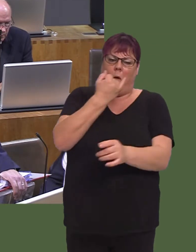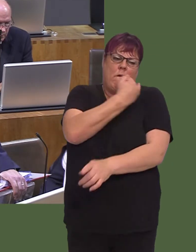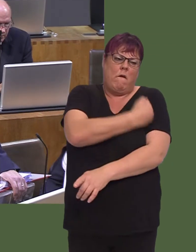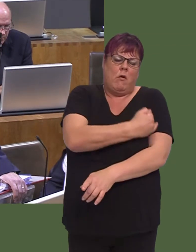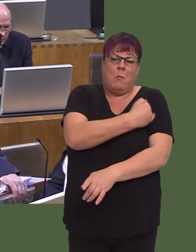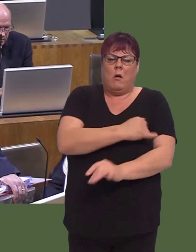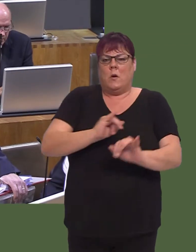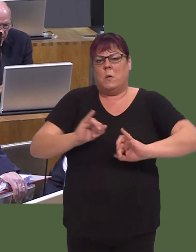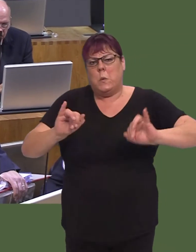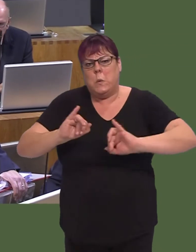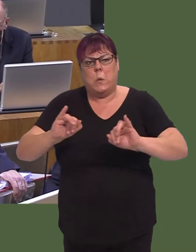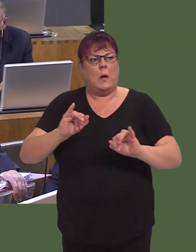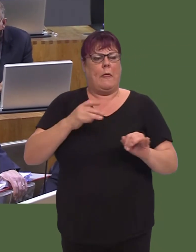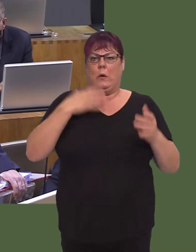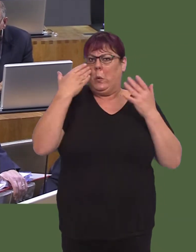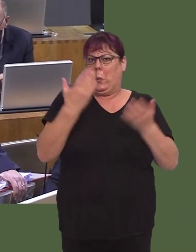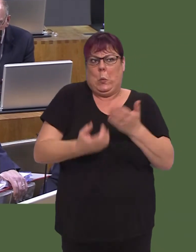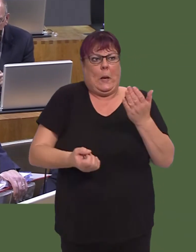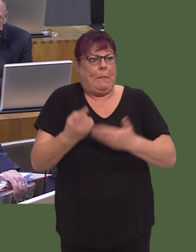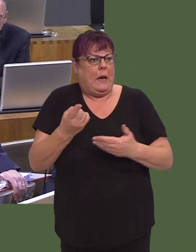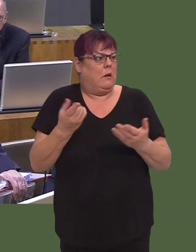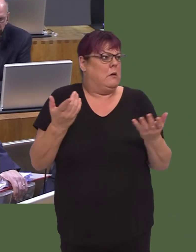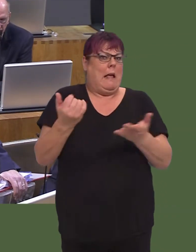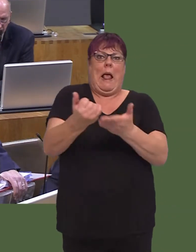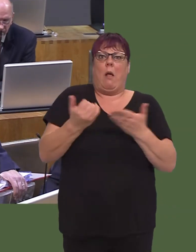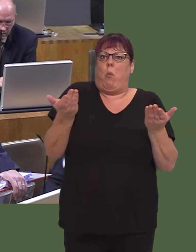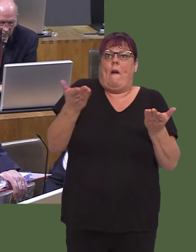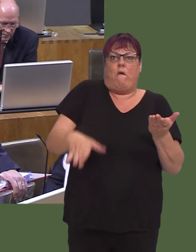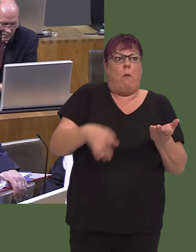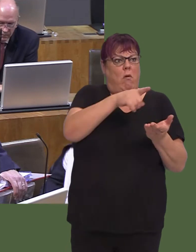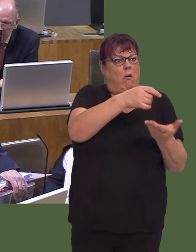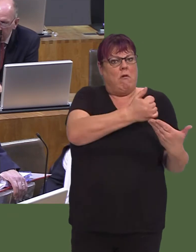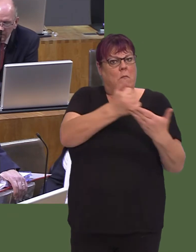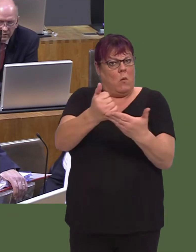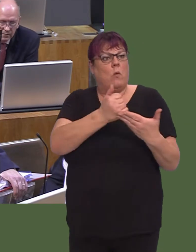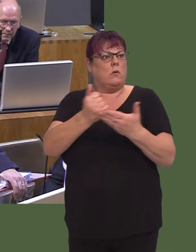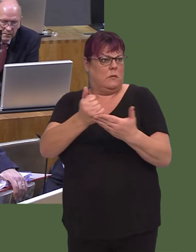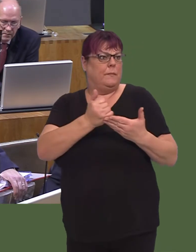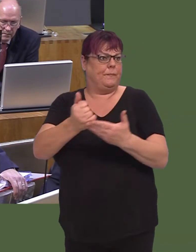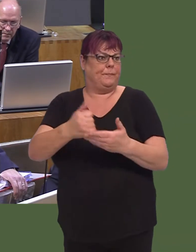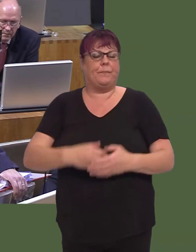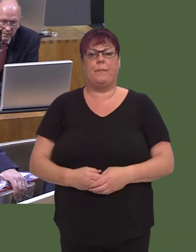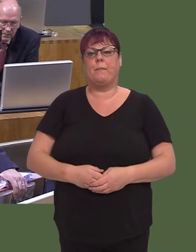most vulnerable at a time when they need to know which direction to go in and to find out exactly what they're entitled to.